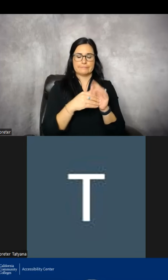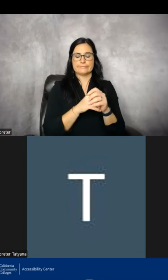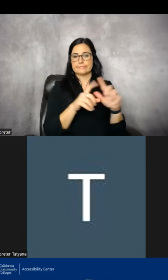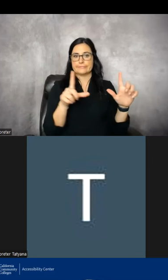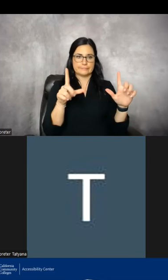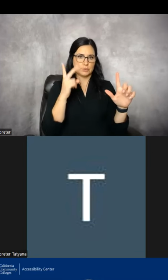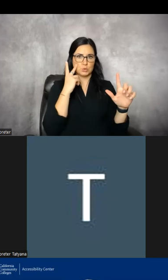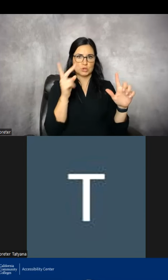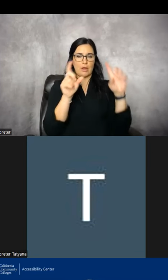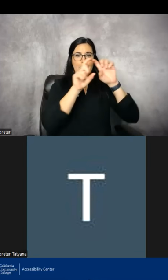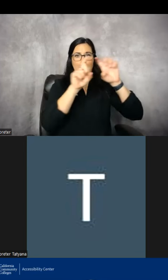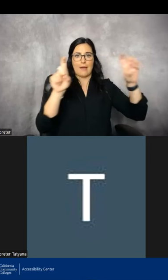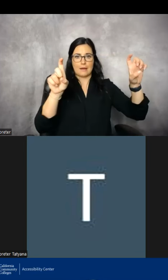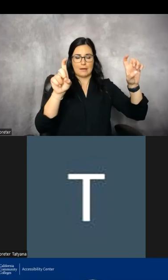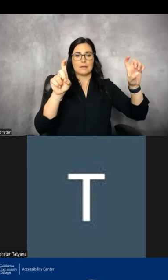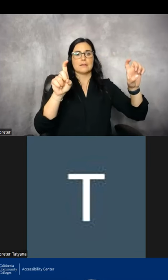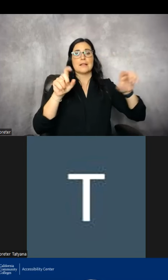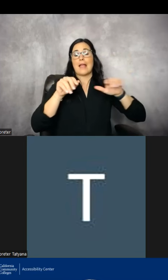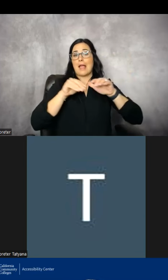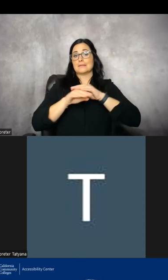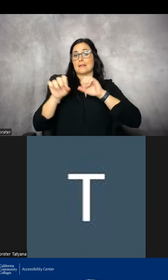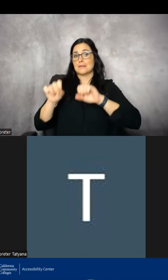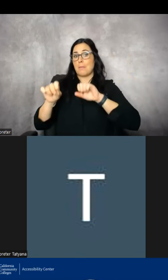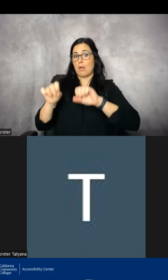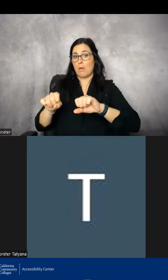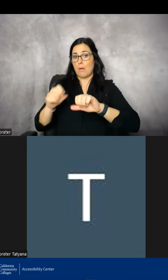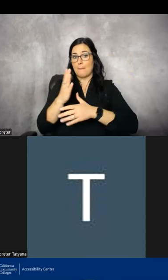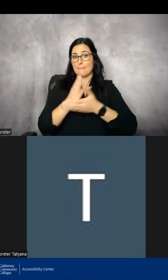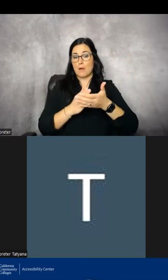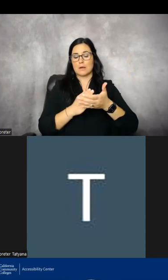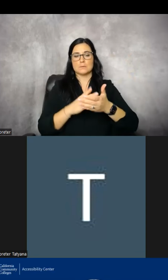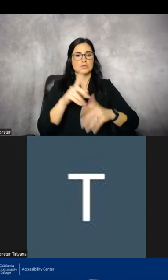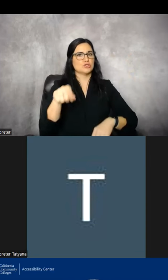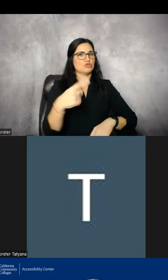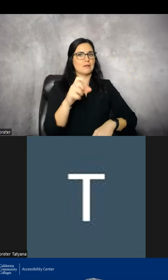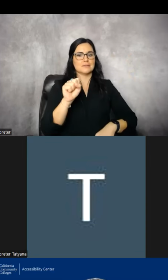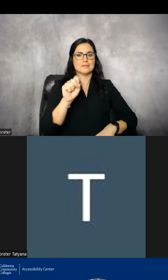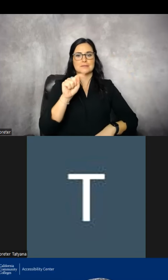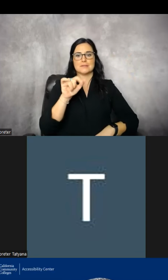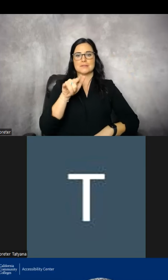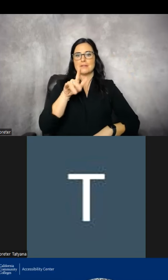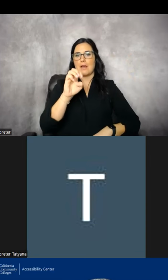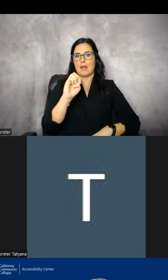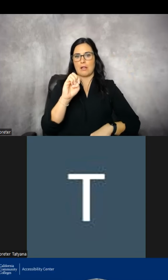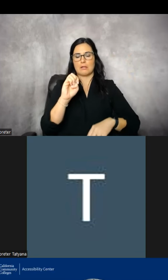for accessible tables part, it was just a style text, really large font, bold.